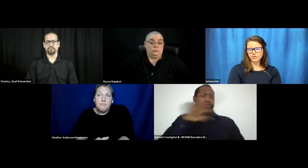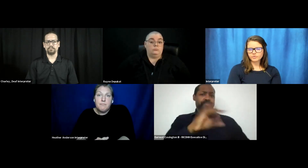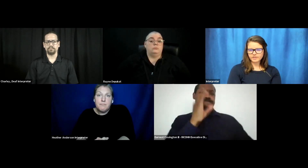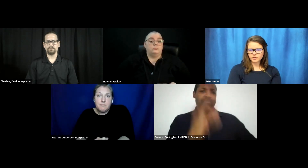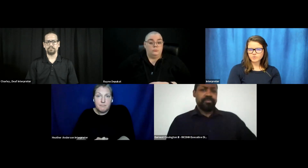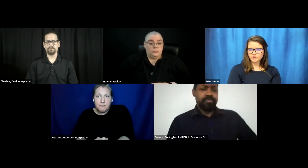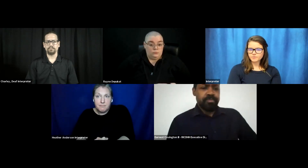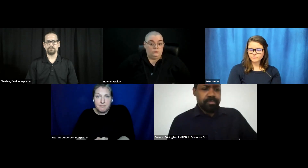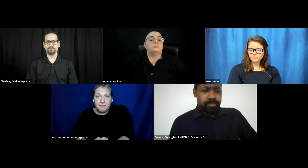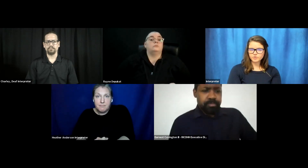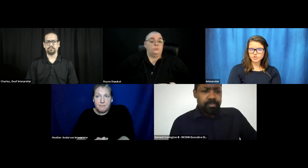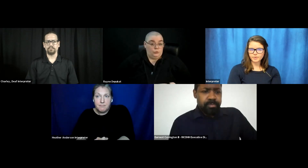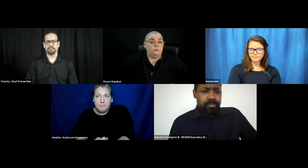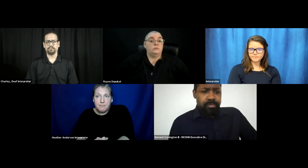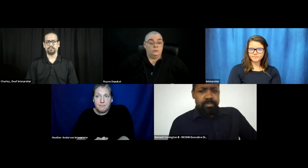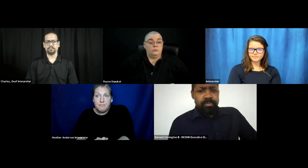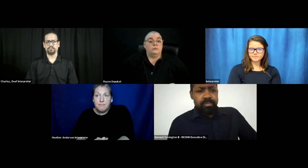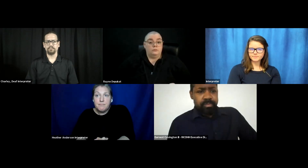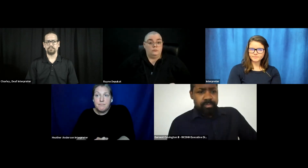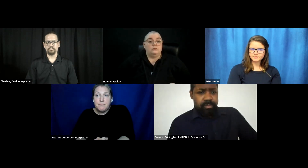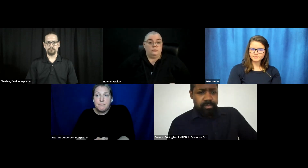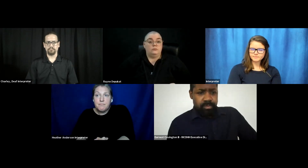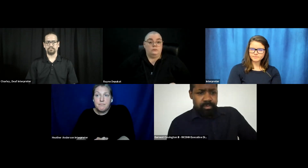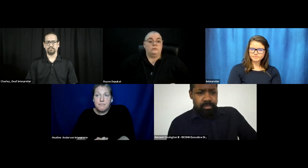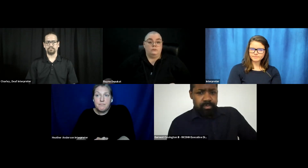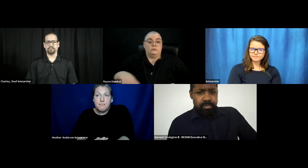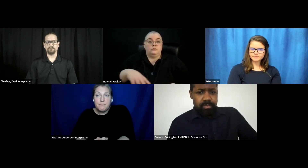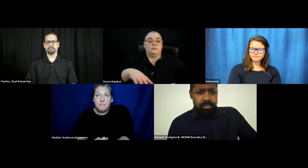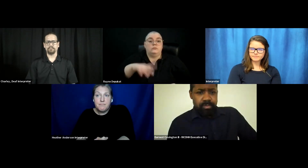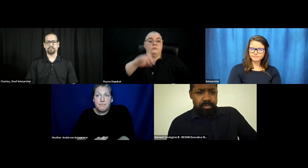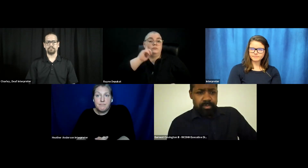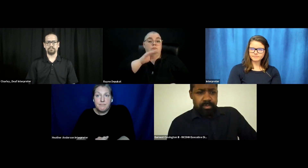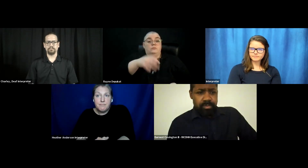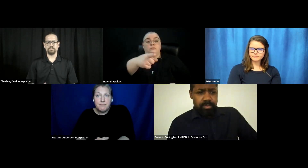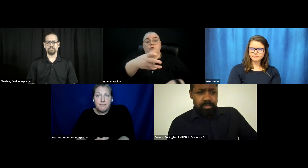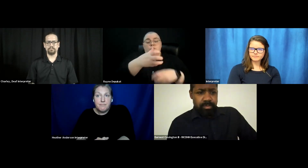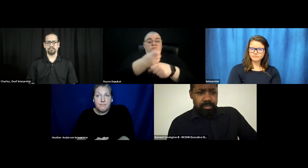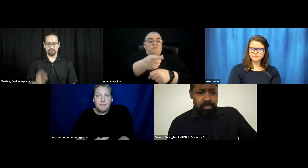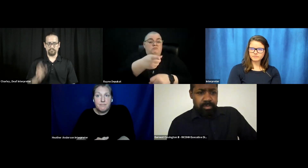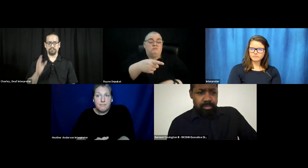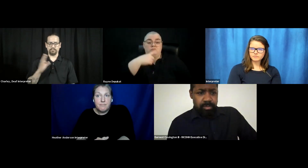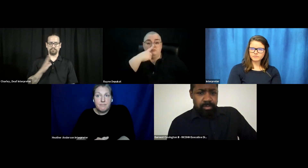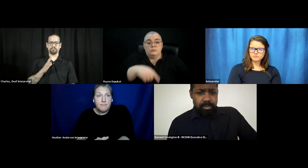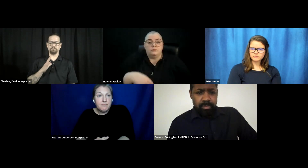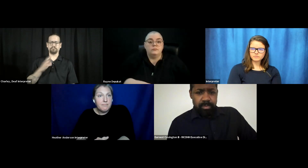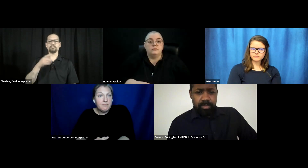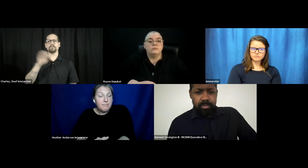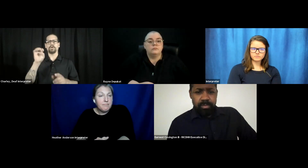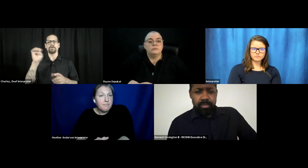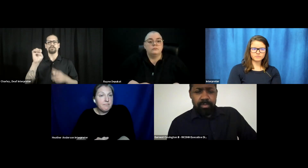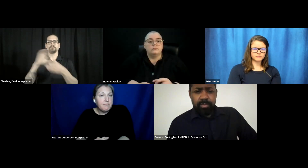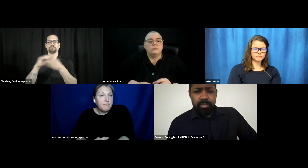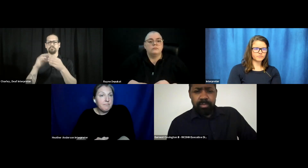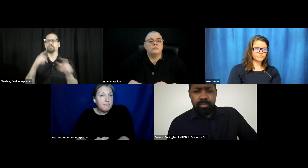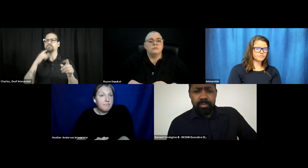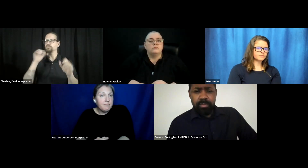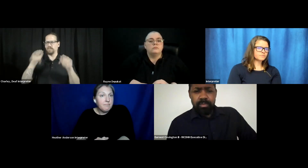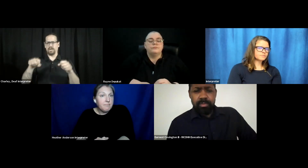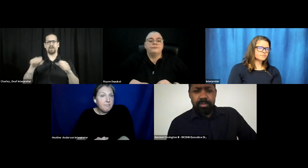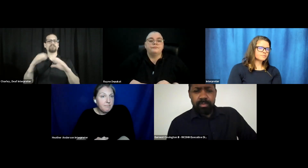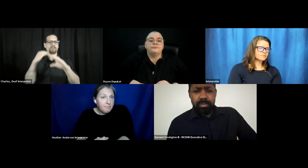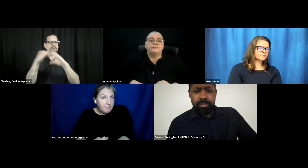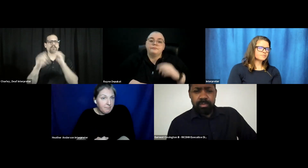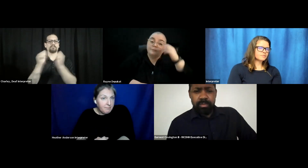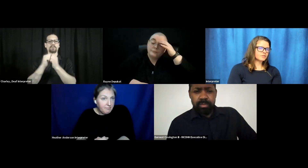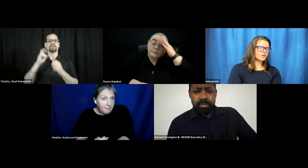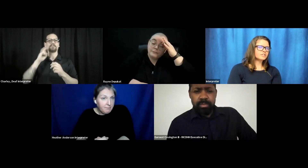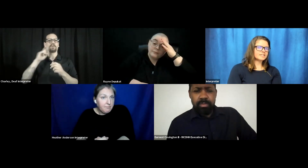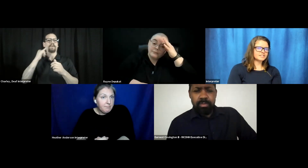I can share all three of those with you, for sure.